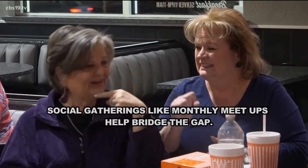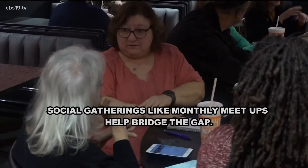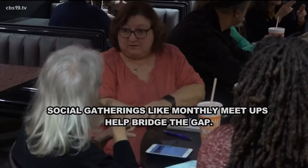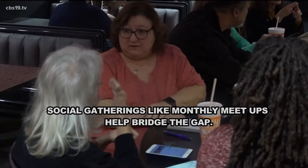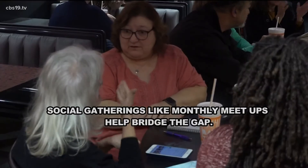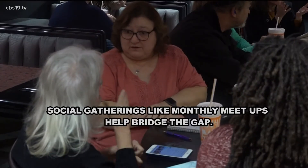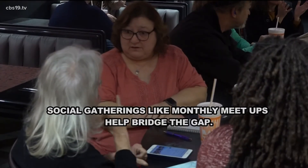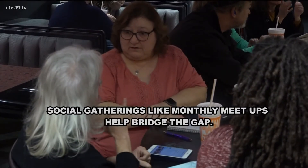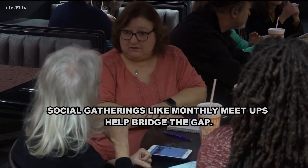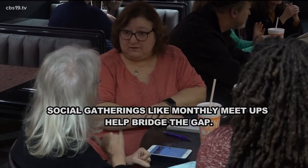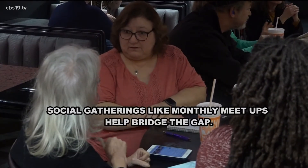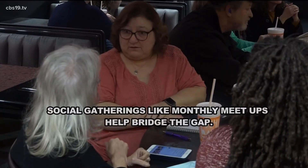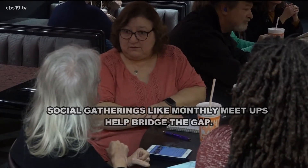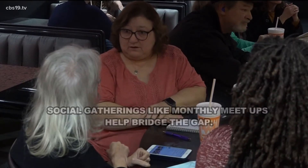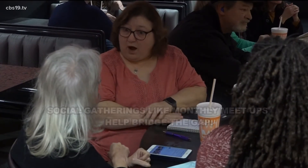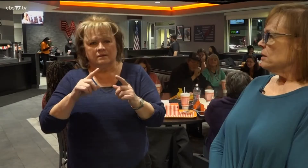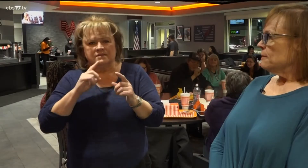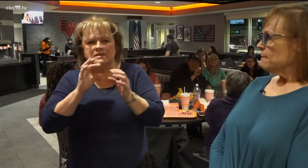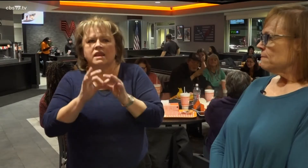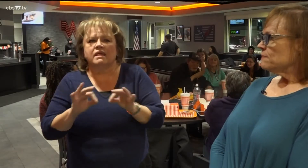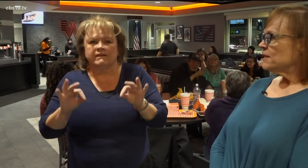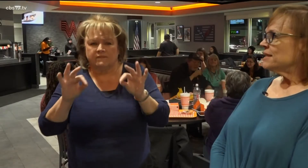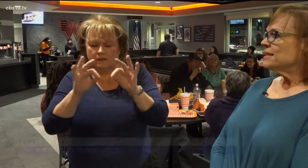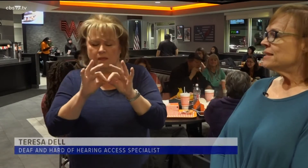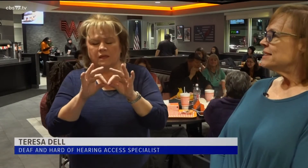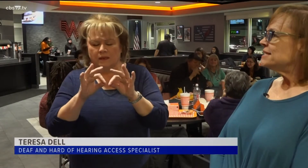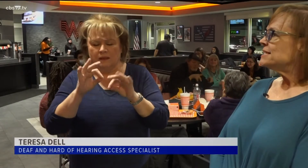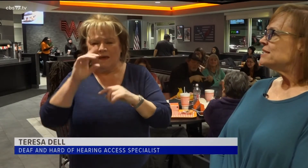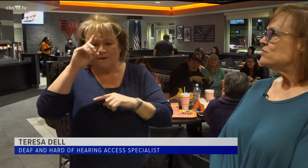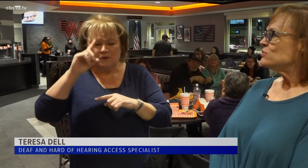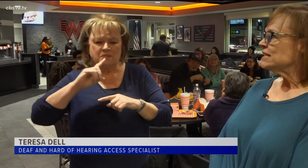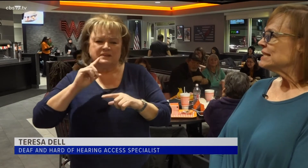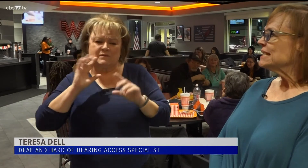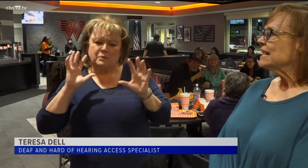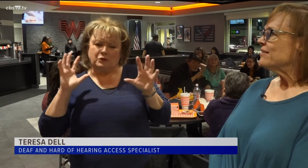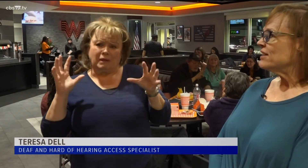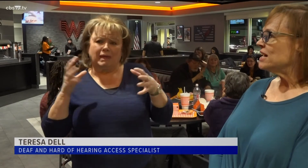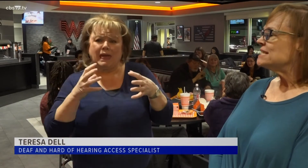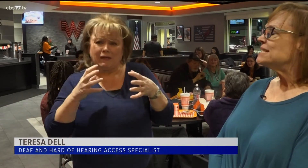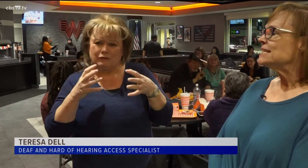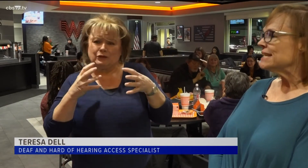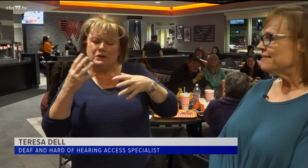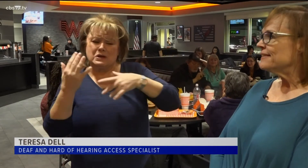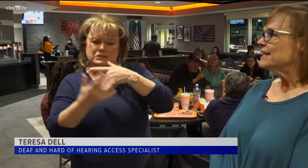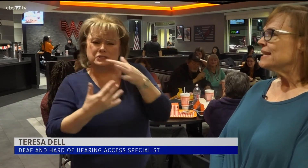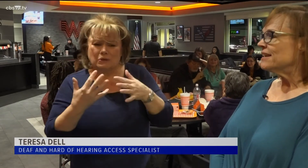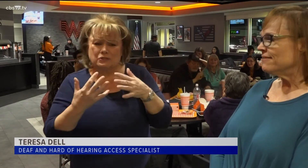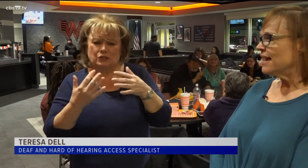meetups, help bridge that gap. This is really a very